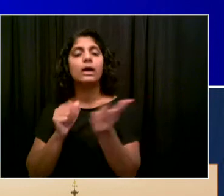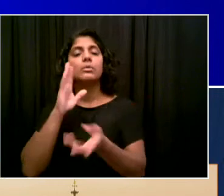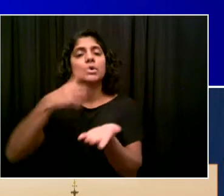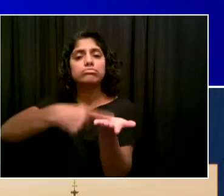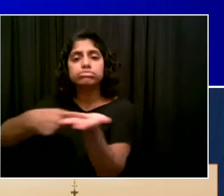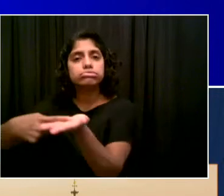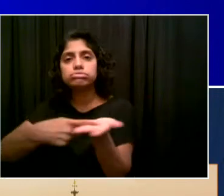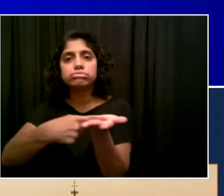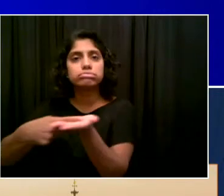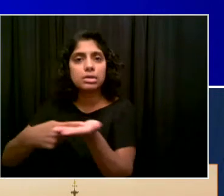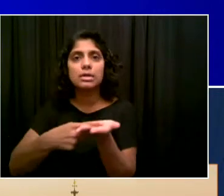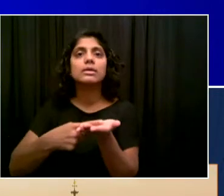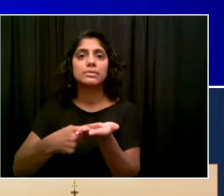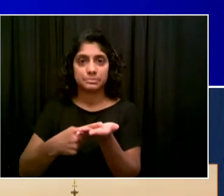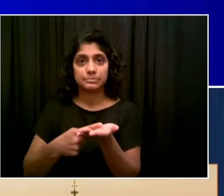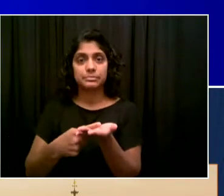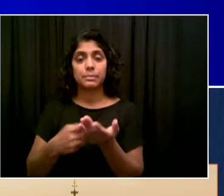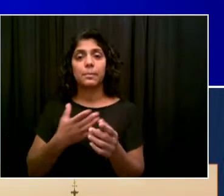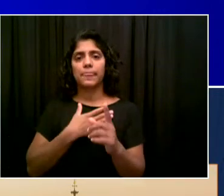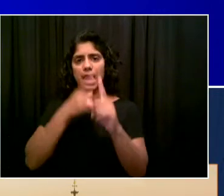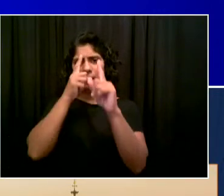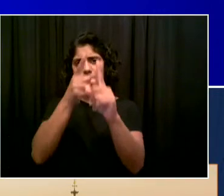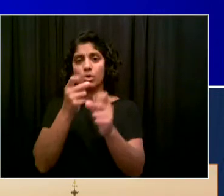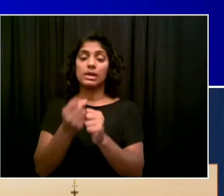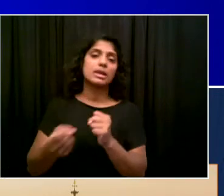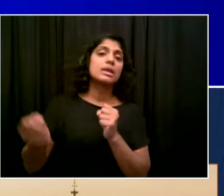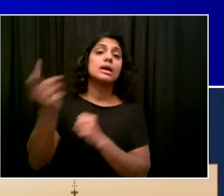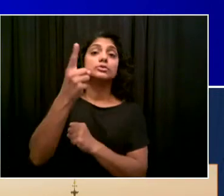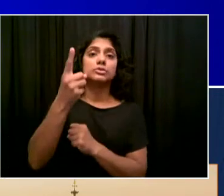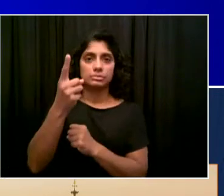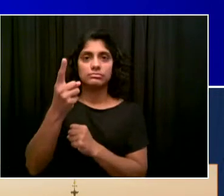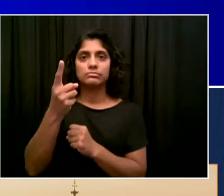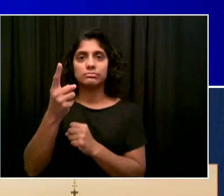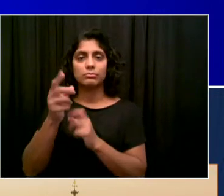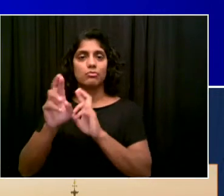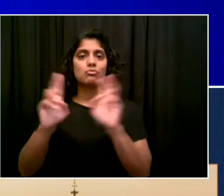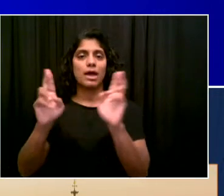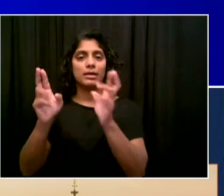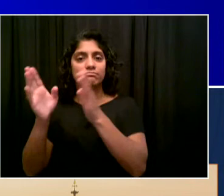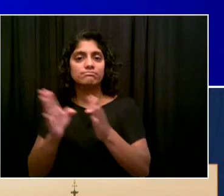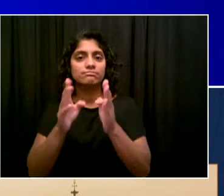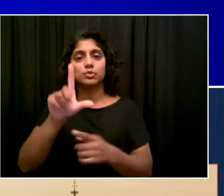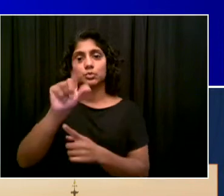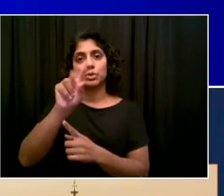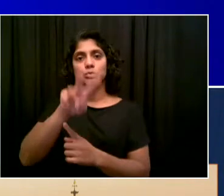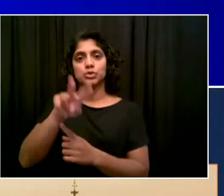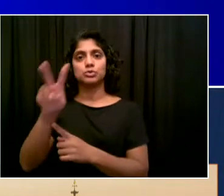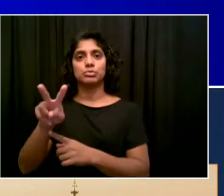THAT NEEDS TO BE DONE AND GET SHOVELS IN THE GROUND BY JULY, A YEAR FROM NOW SO CONGESTION